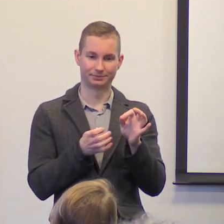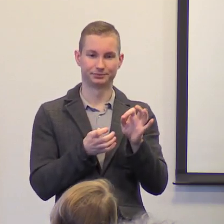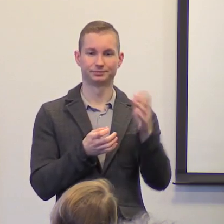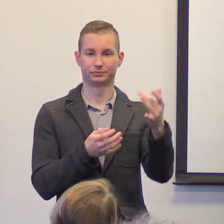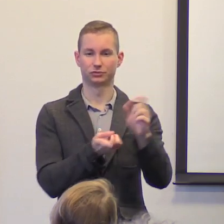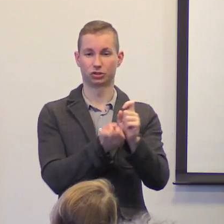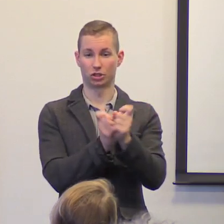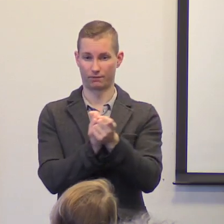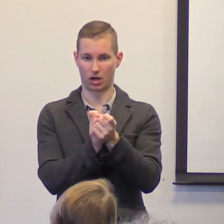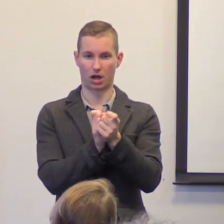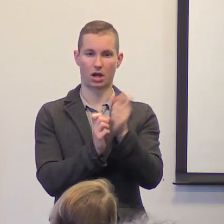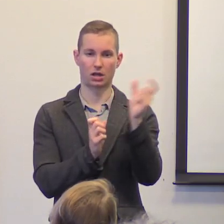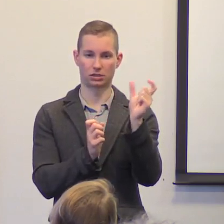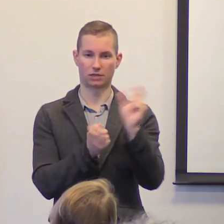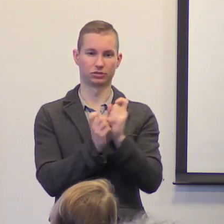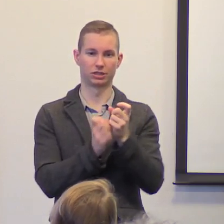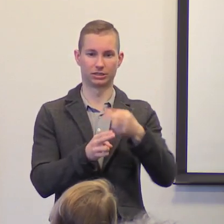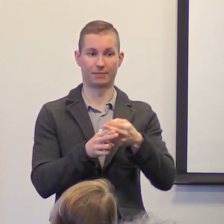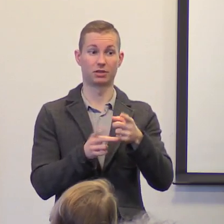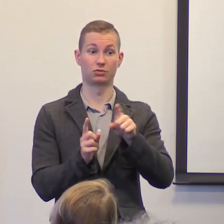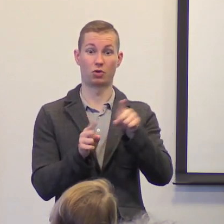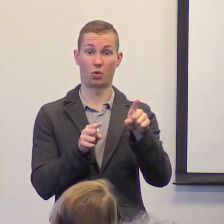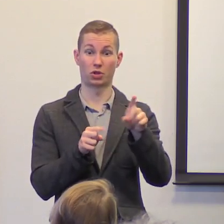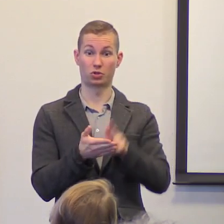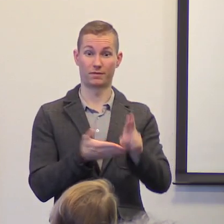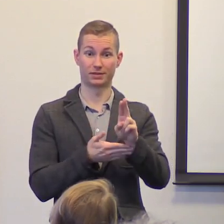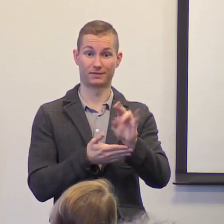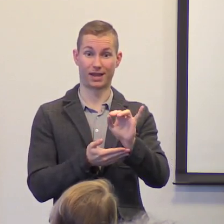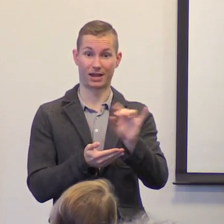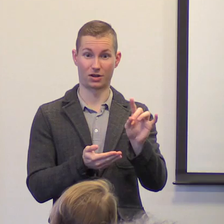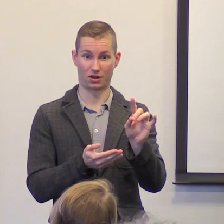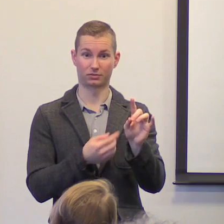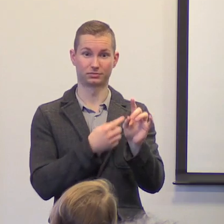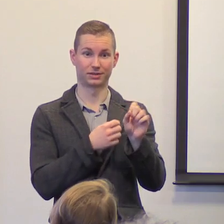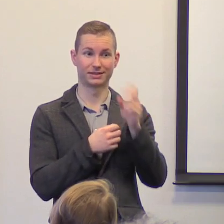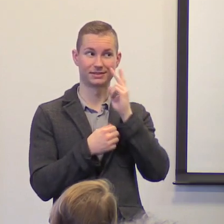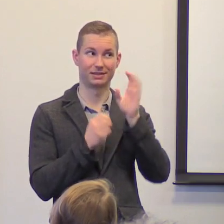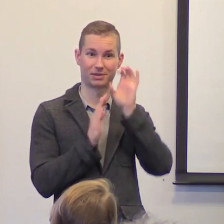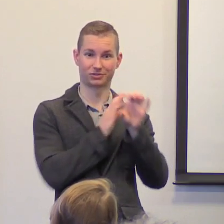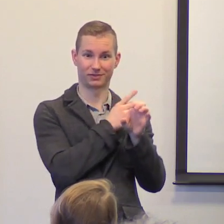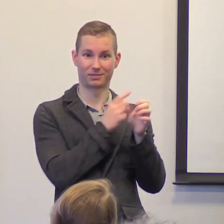He was attending the University of Idaho, as you can see, and there's a picture of him in his football uniform.